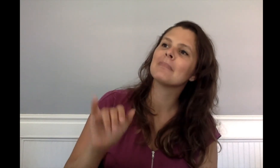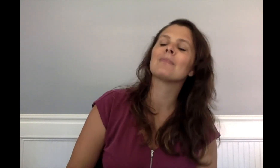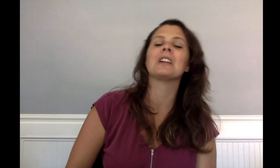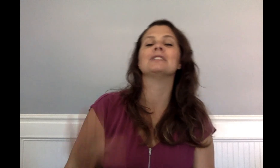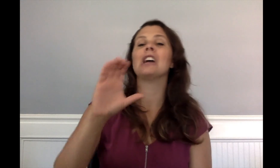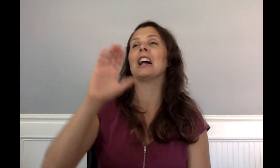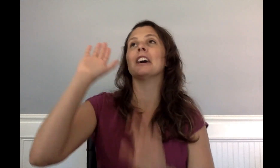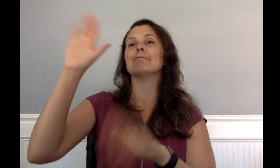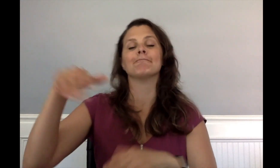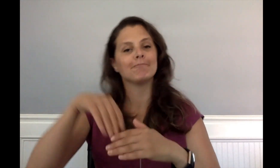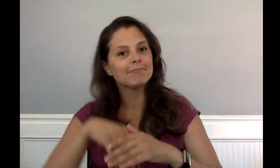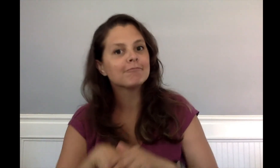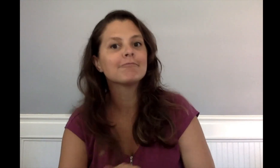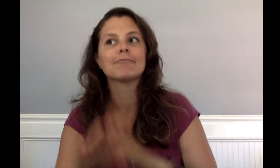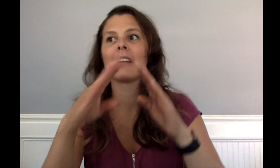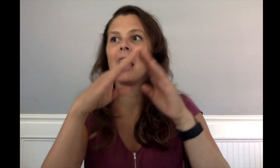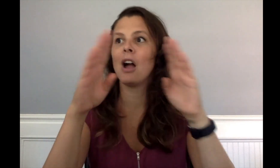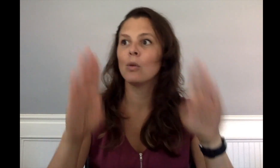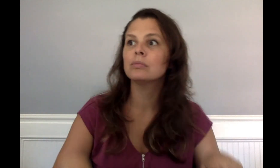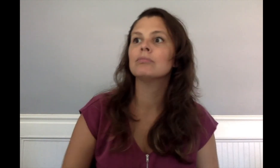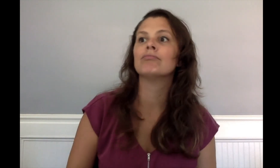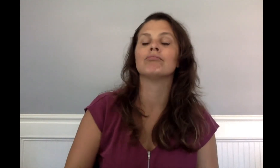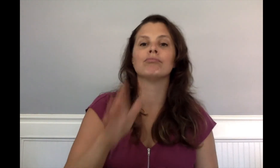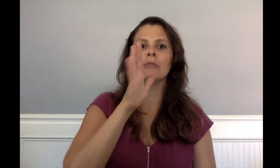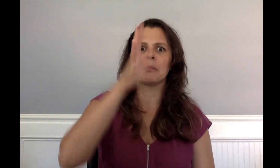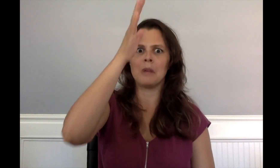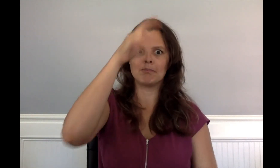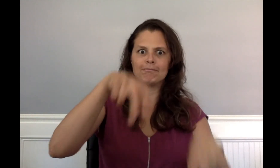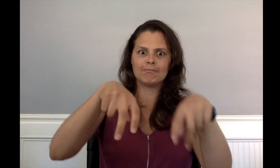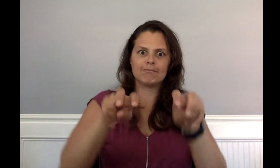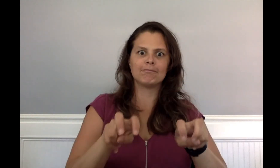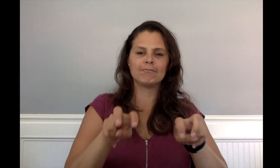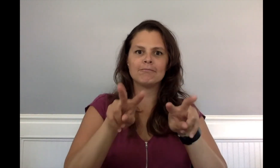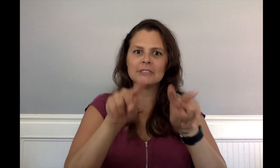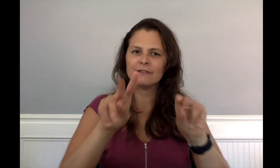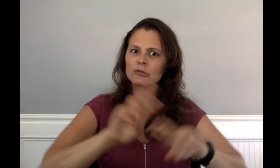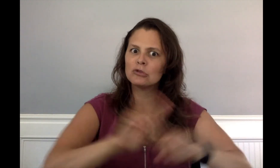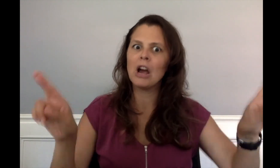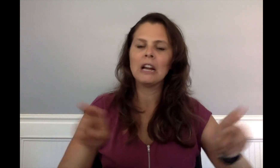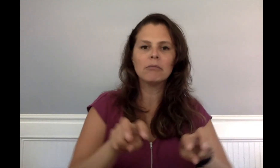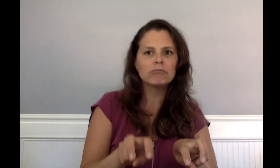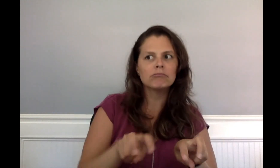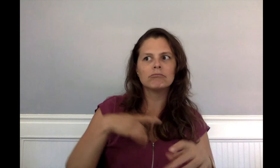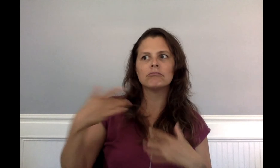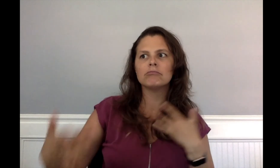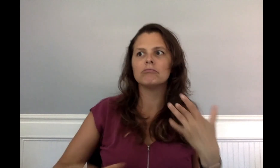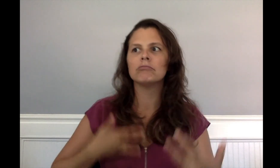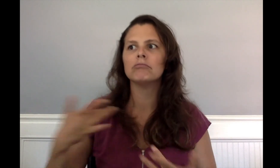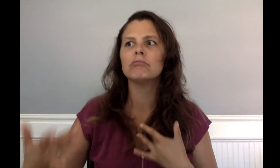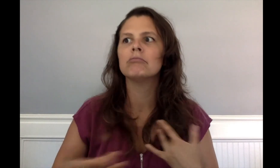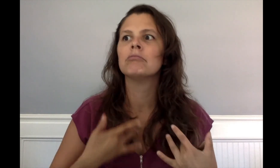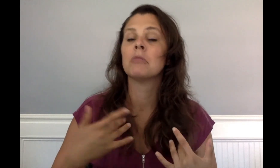Charlie went inside. Grandma and Grandpa Tickler sat in their E-Z chair recliners, waiting for the TV to